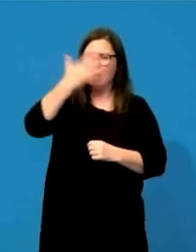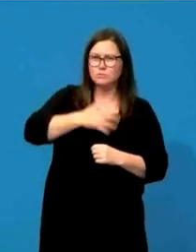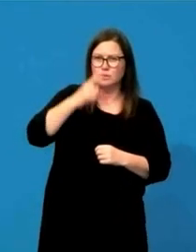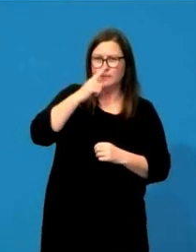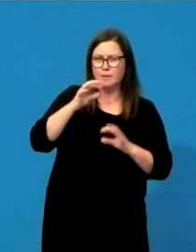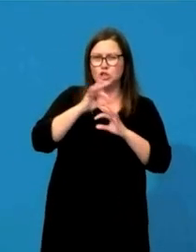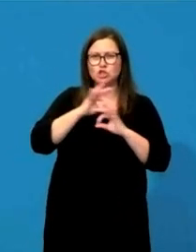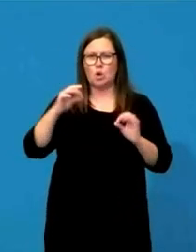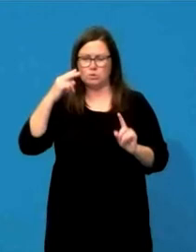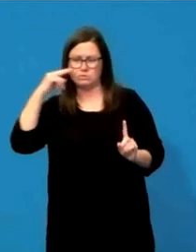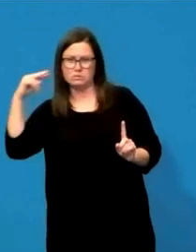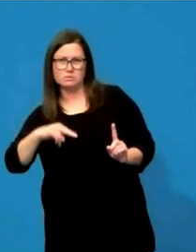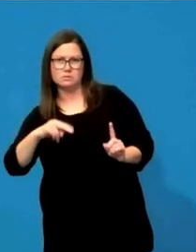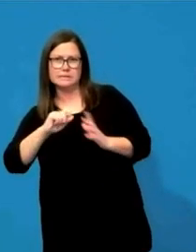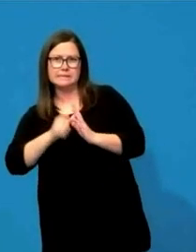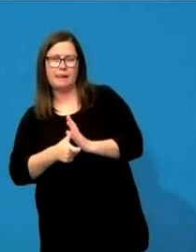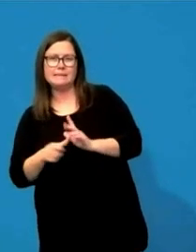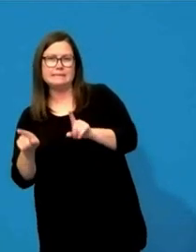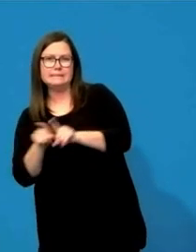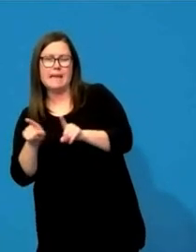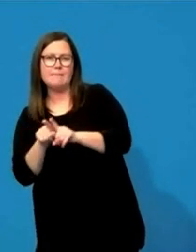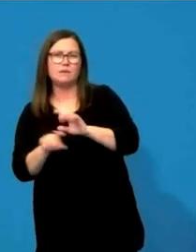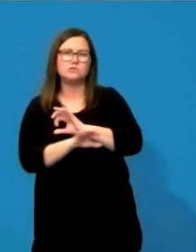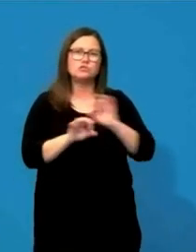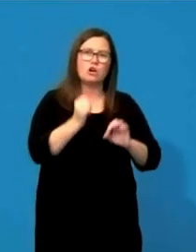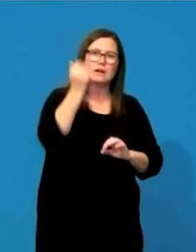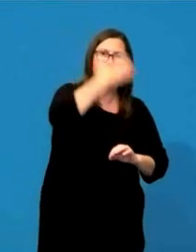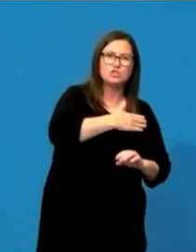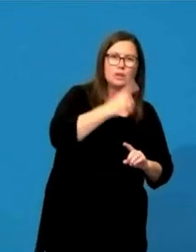So we went, I guess, above and beyond their objective but they were quite supportive for